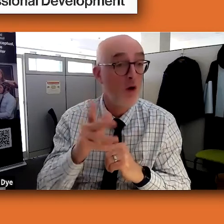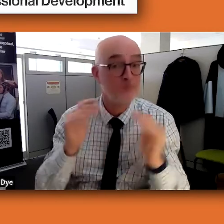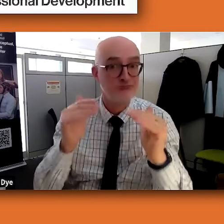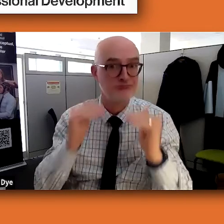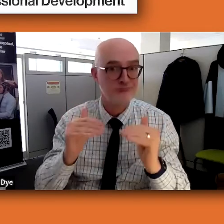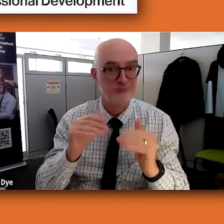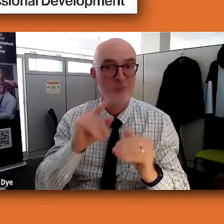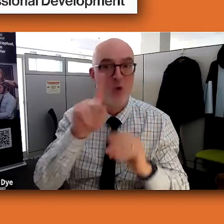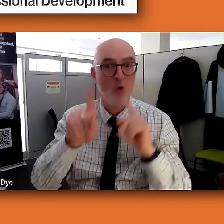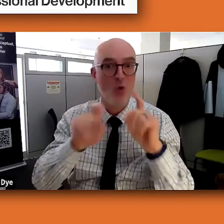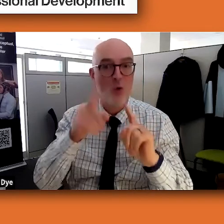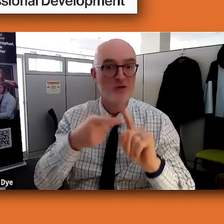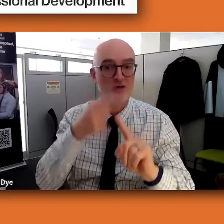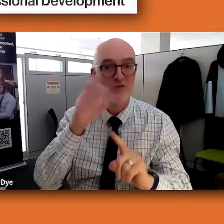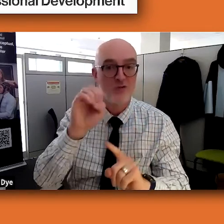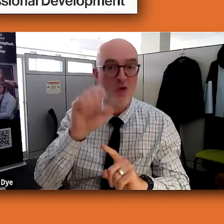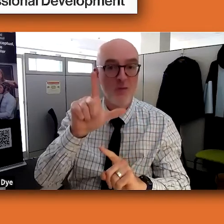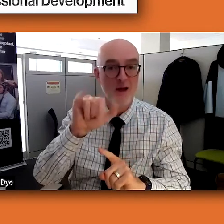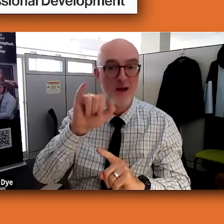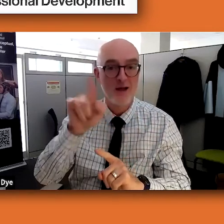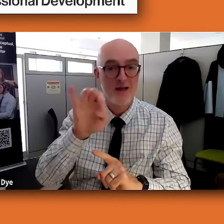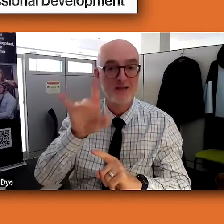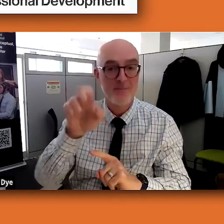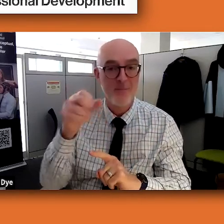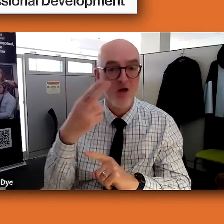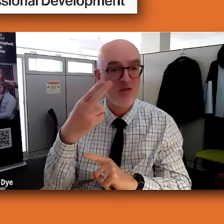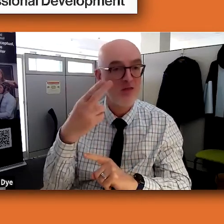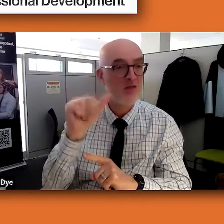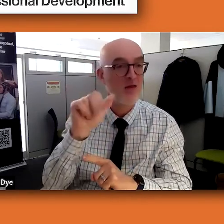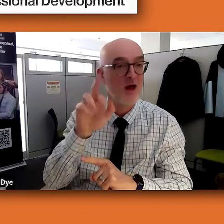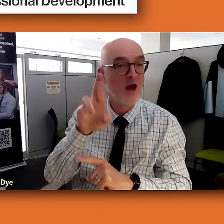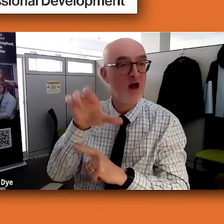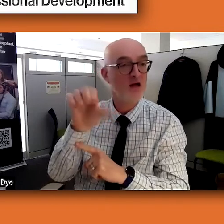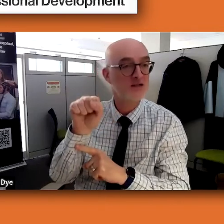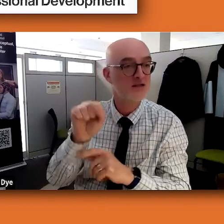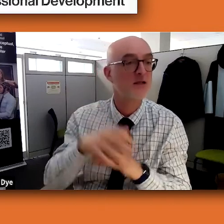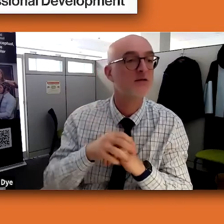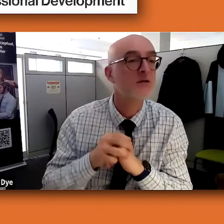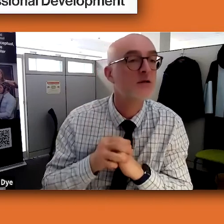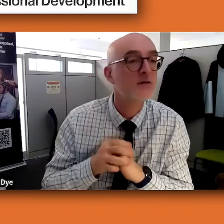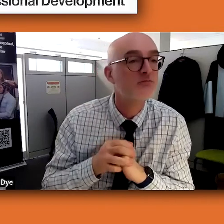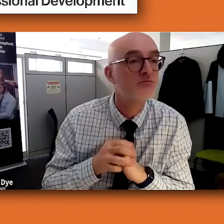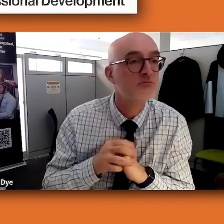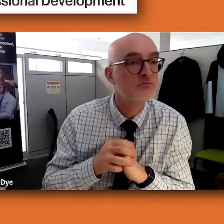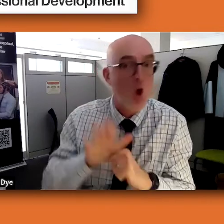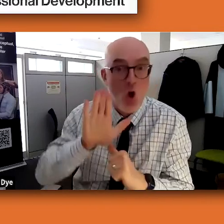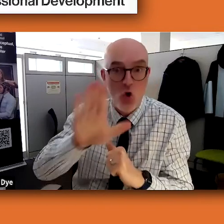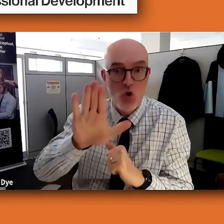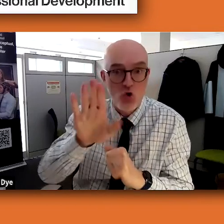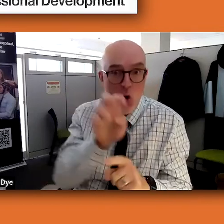Matt: All right, um, we have a question from Elizabeth Aires.